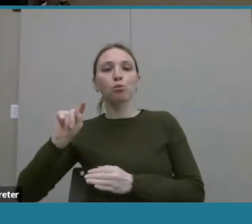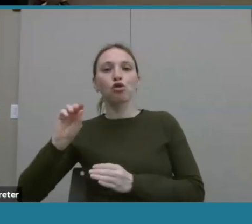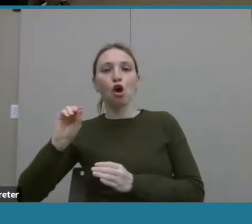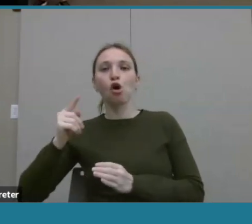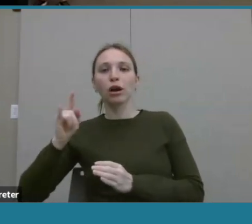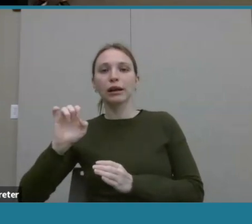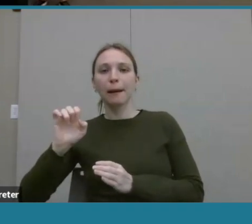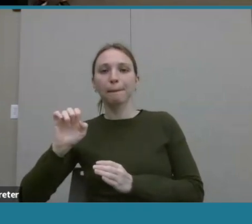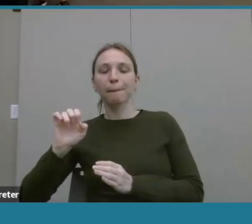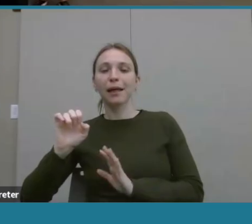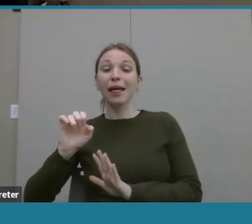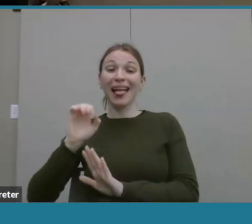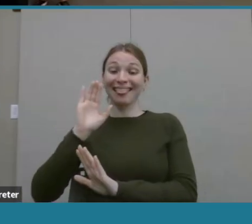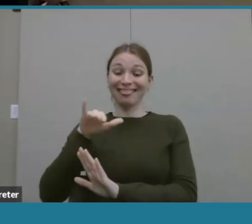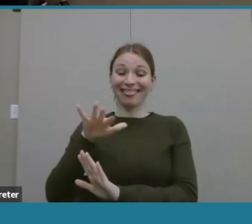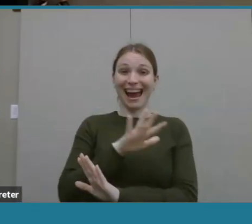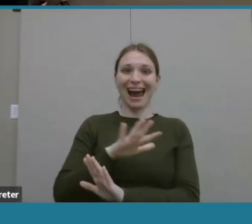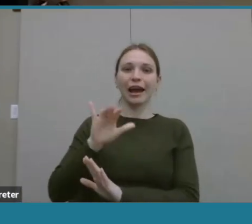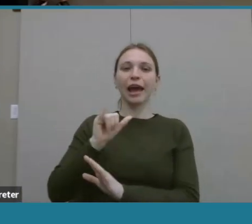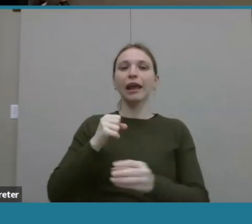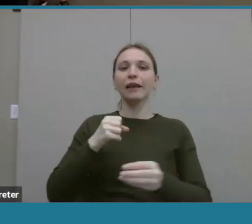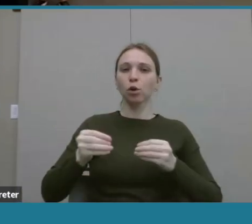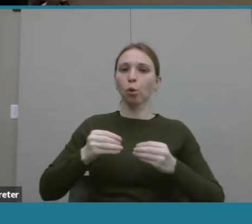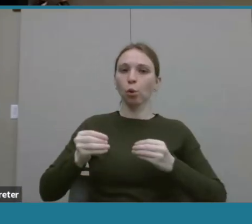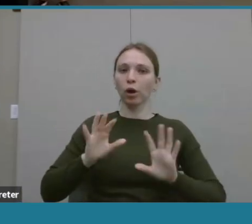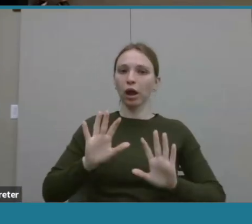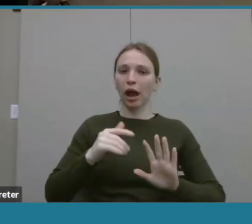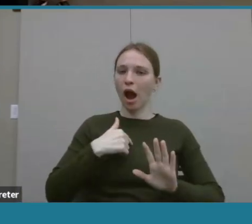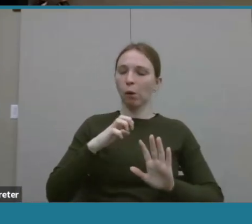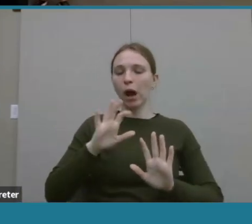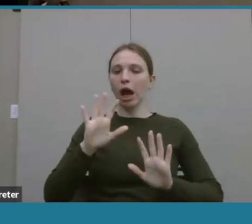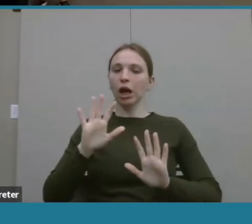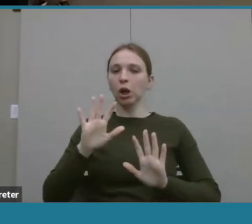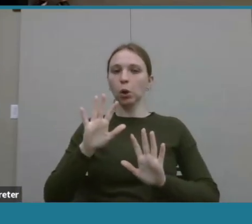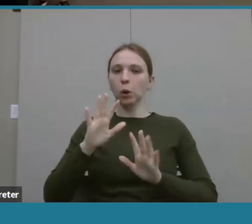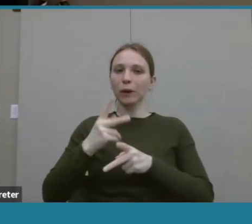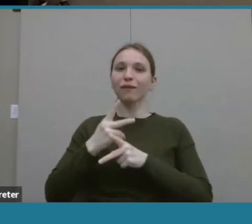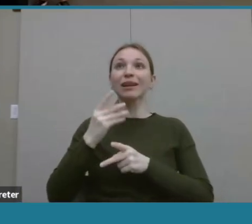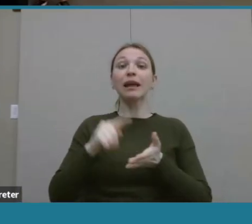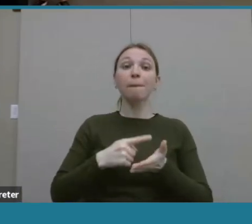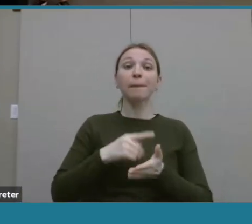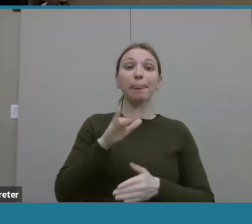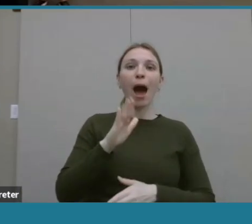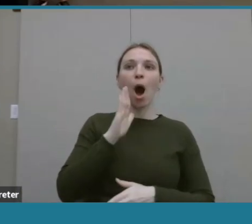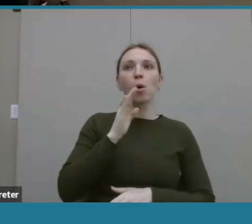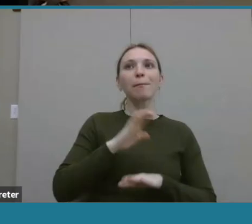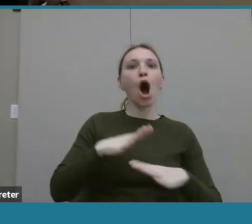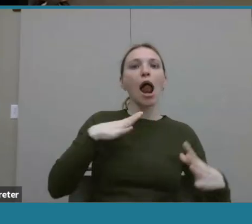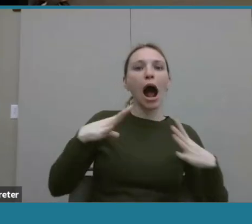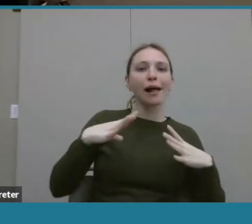That is fluid, like I want to put an asterisk there because sometimes that was over a holiday, so we would take weeks off because people were out with